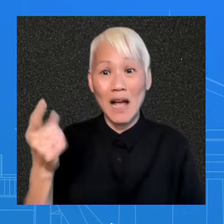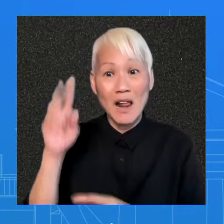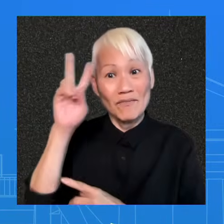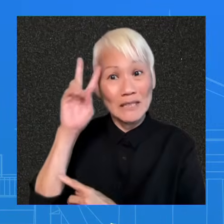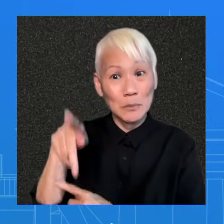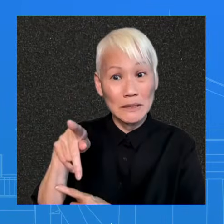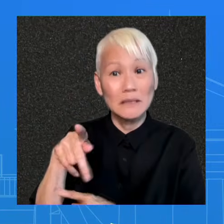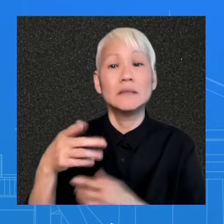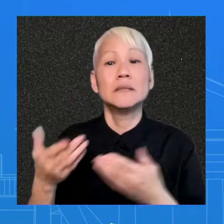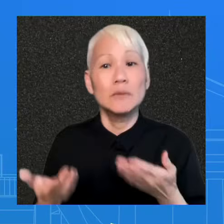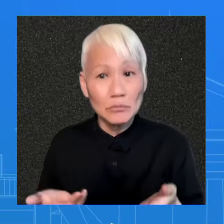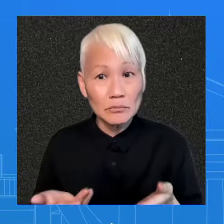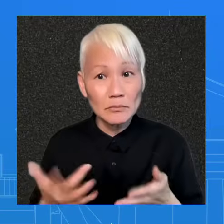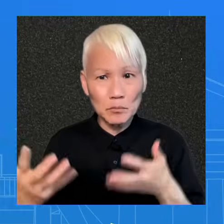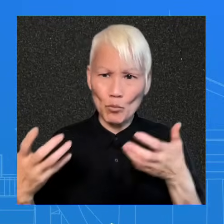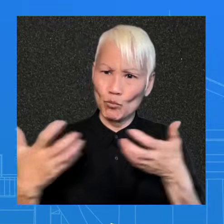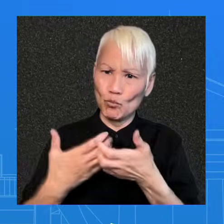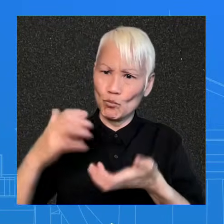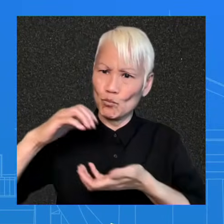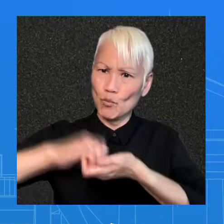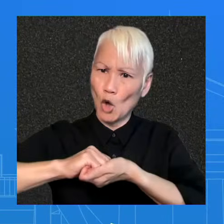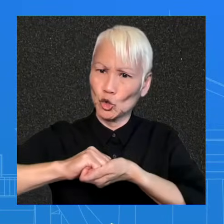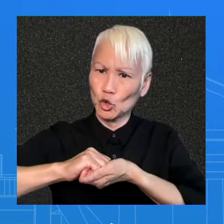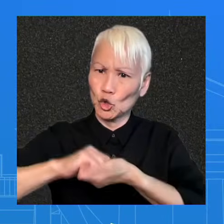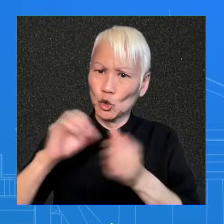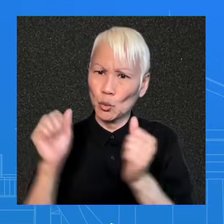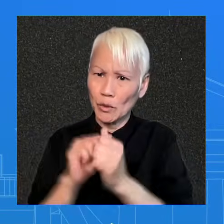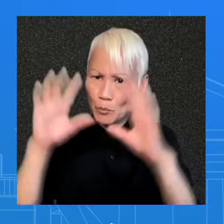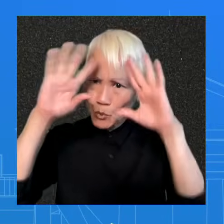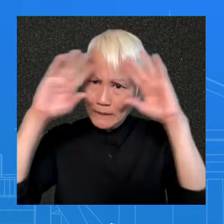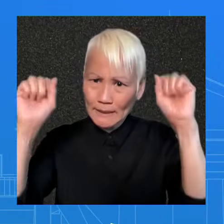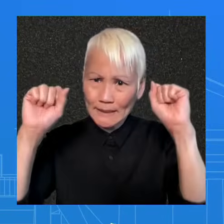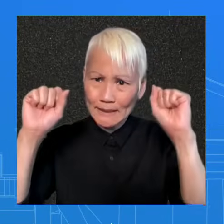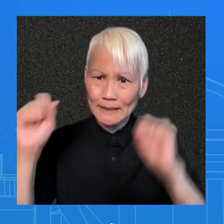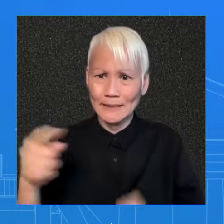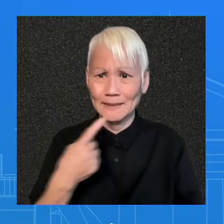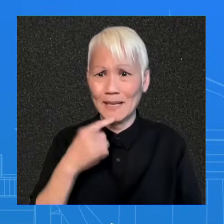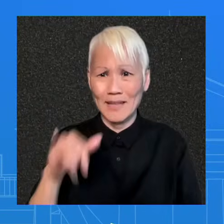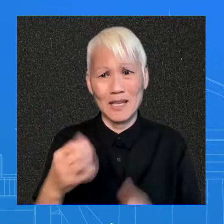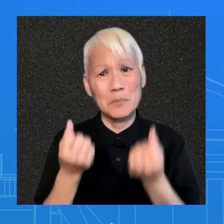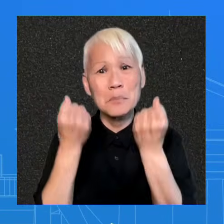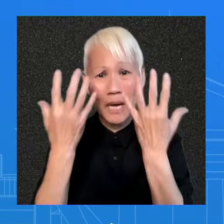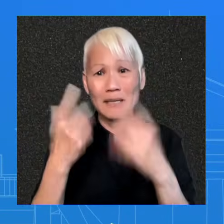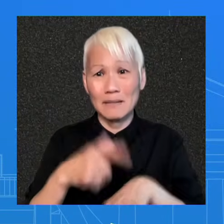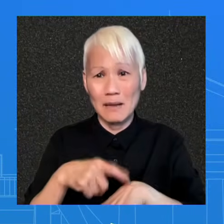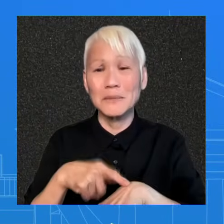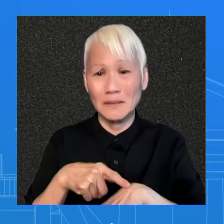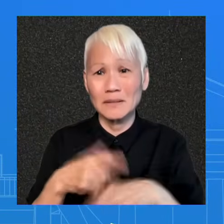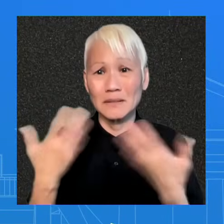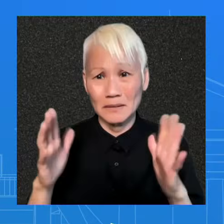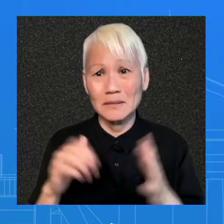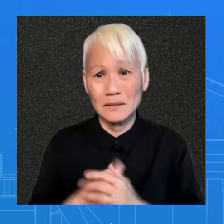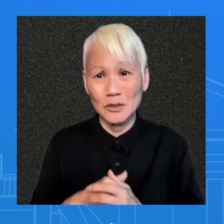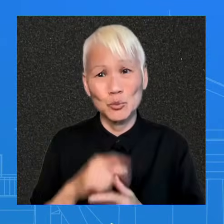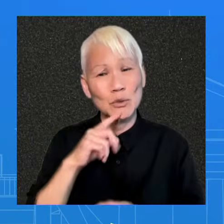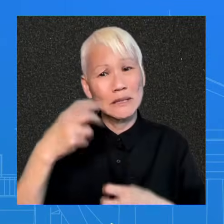has been a partner to this President. You've heard him say that multiple times. When it comes to difficult decisions, when it comes to important decisions